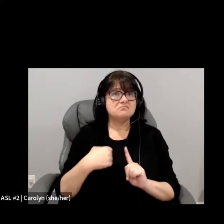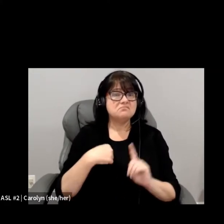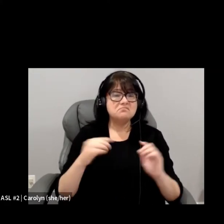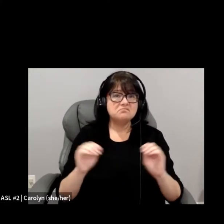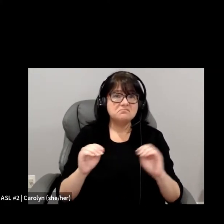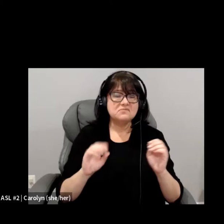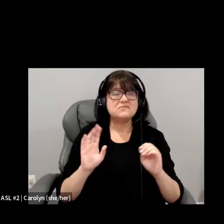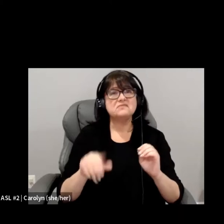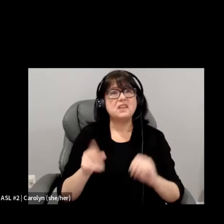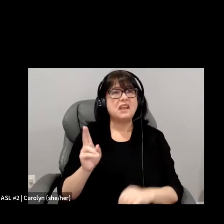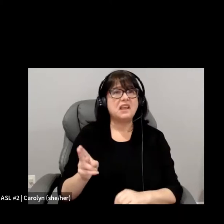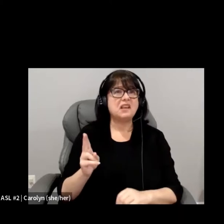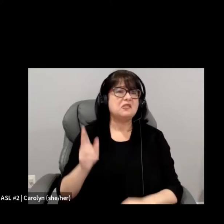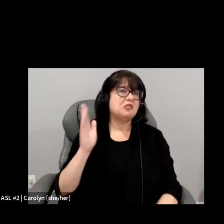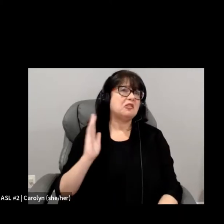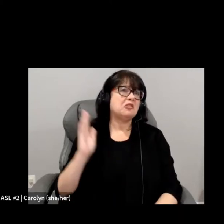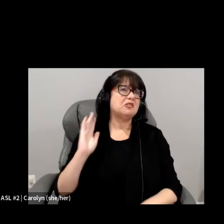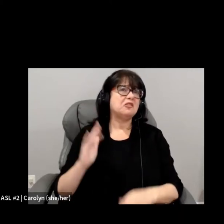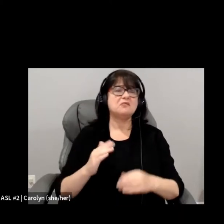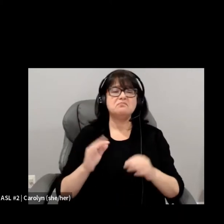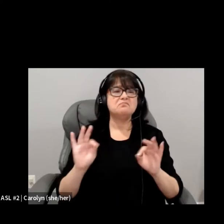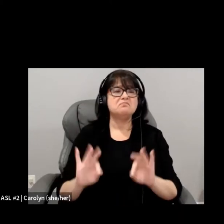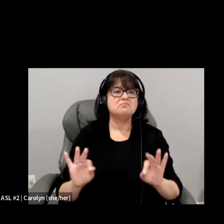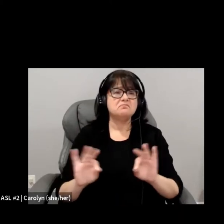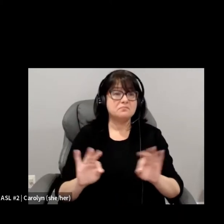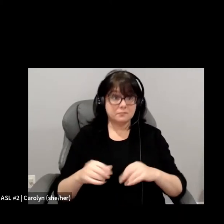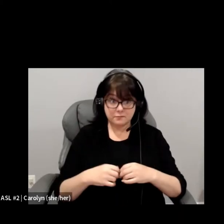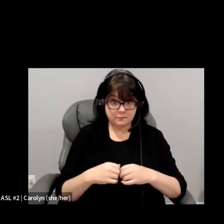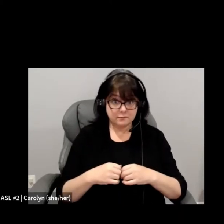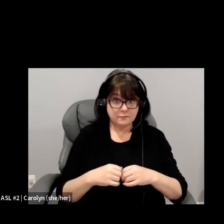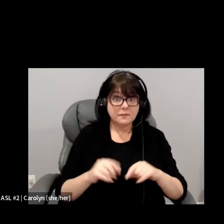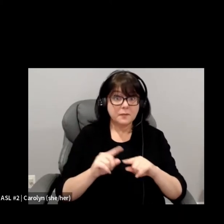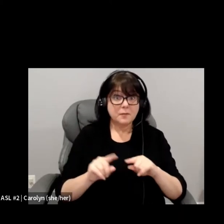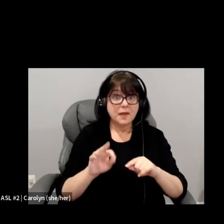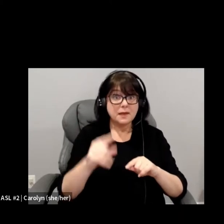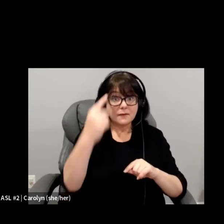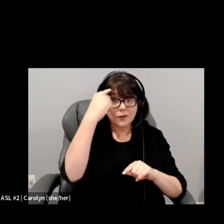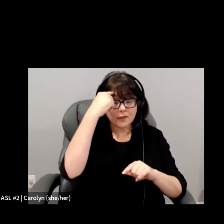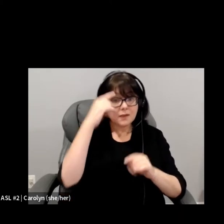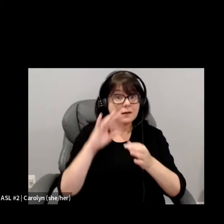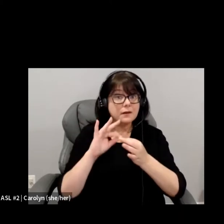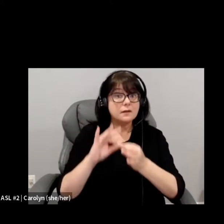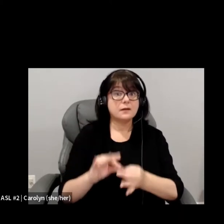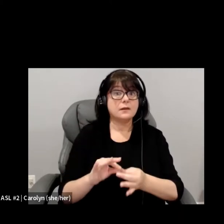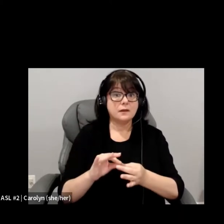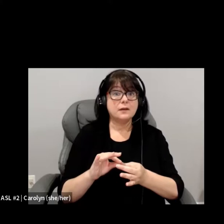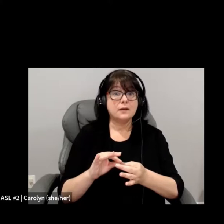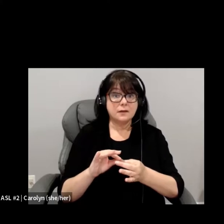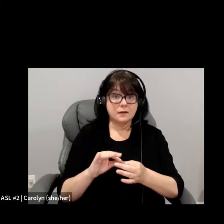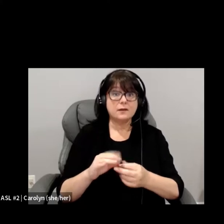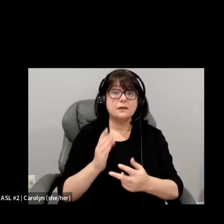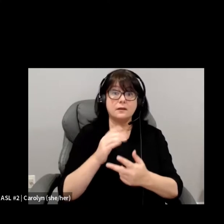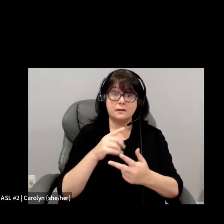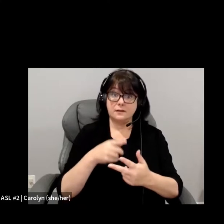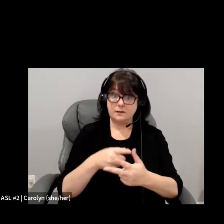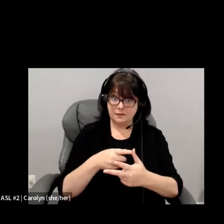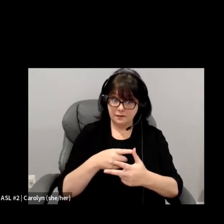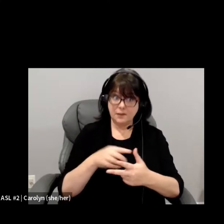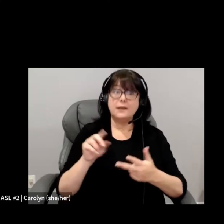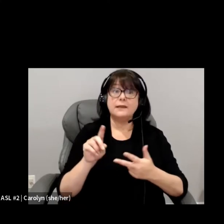IN THE CONTEXT OF THE STRIDES ON ALL THREE FRONTS ON THE FRONT OF DISABILITY, SEXUAL